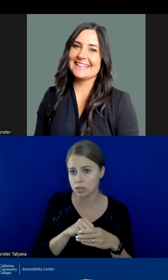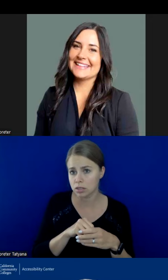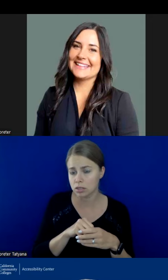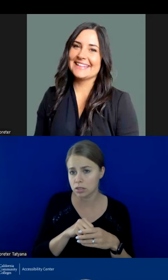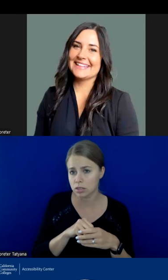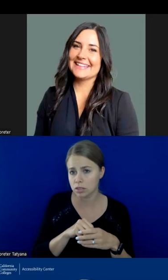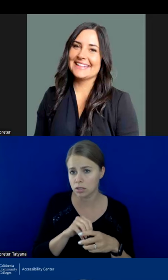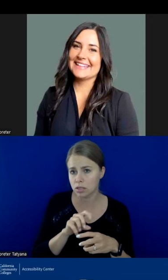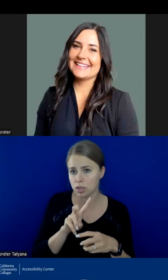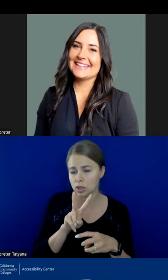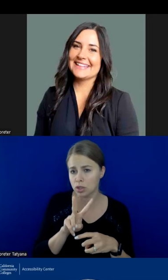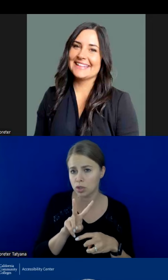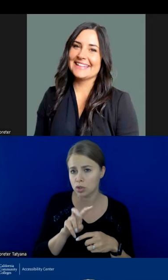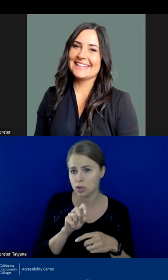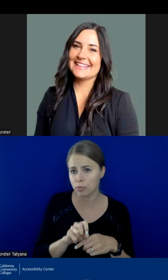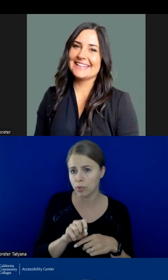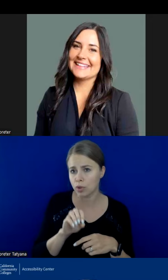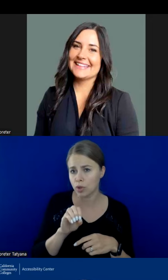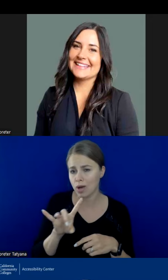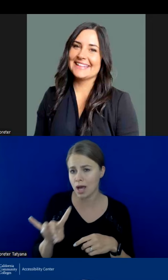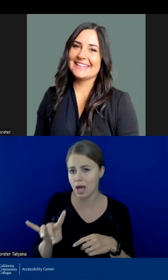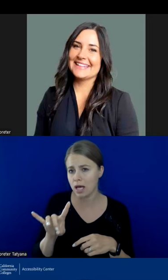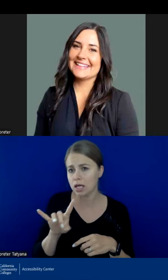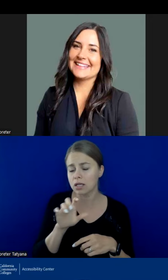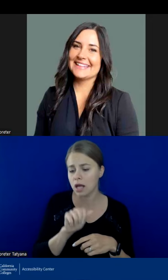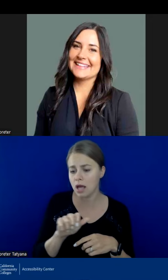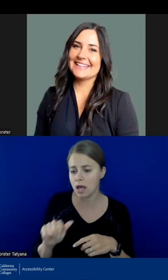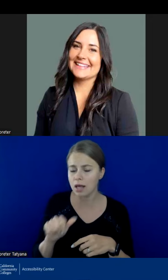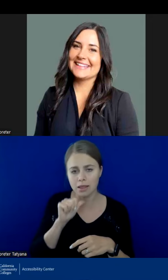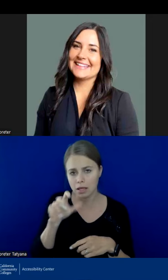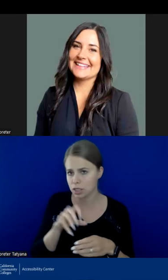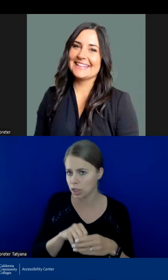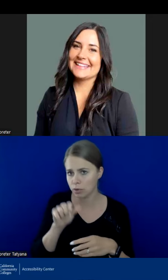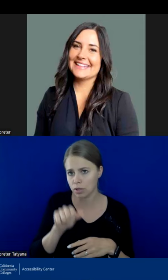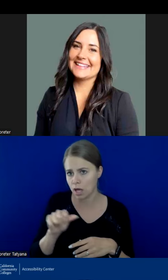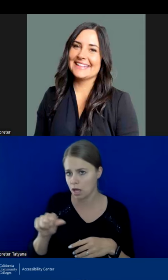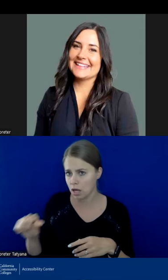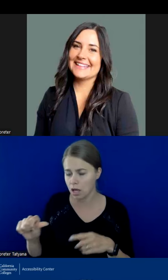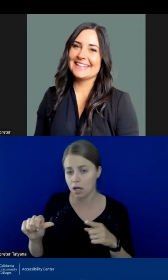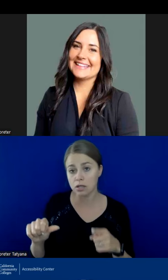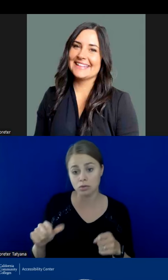or a and double a, it doesn't include triple a. So here